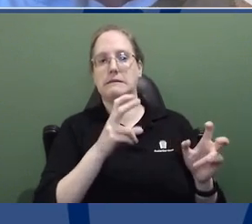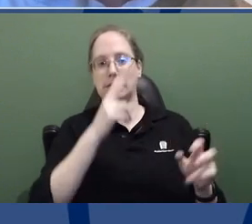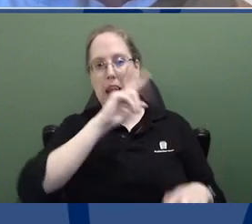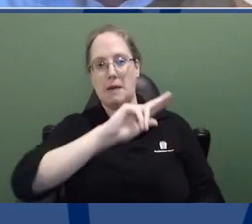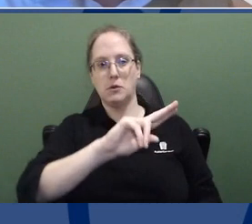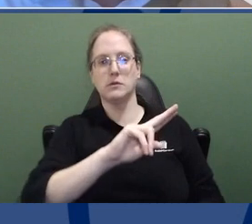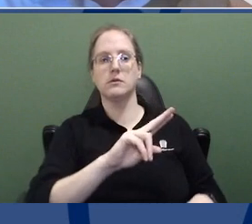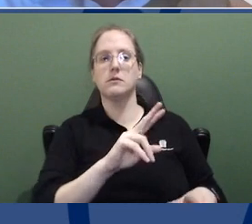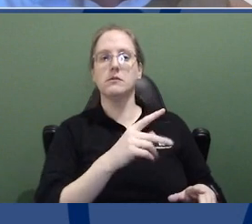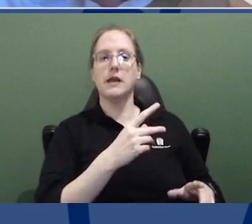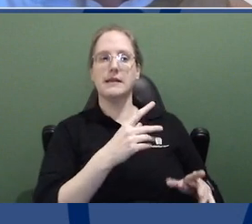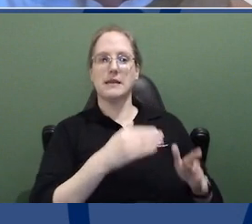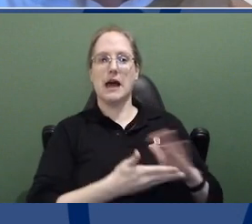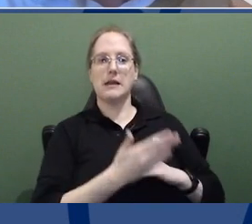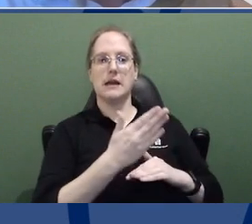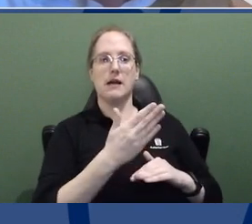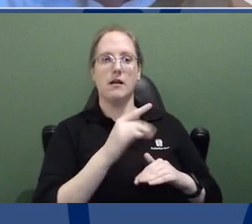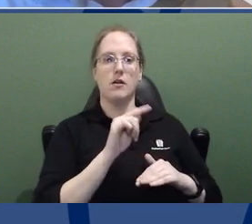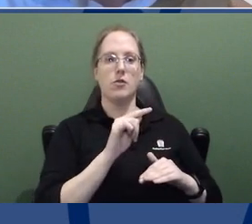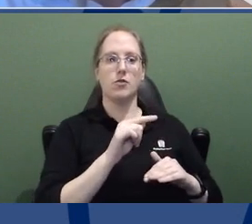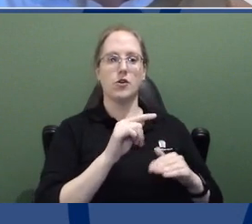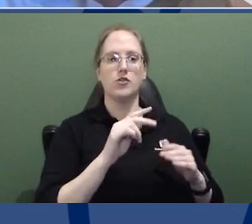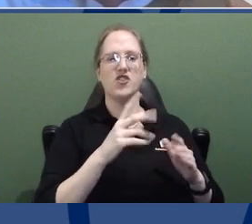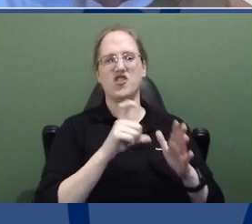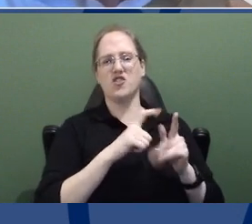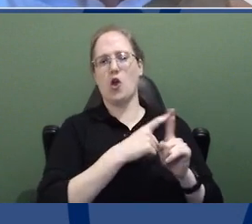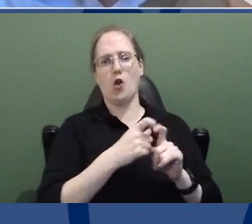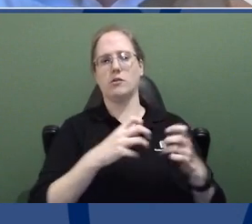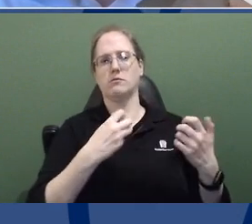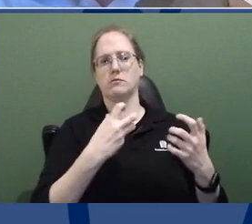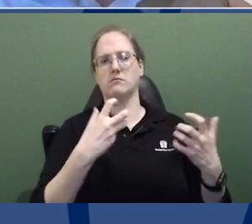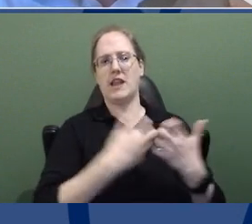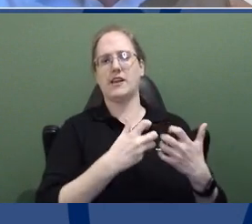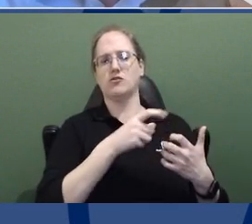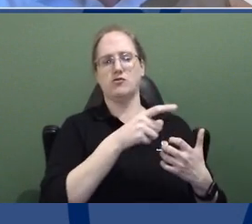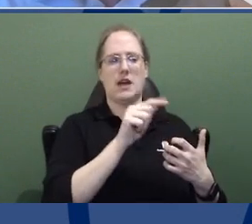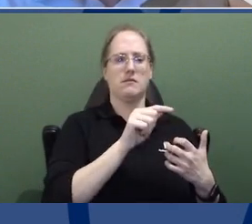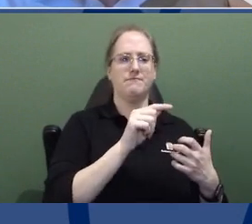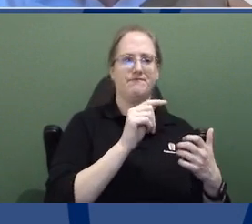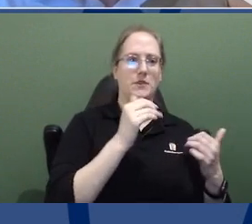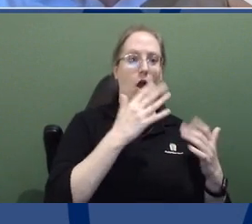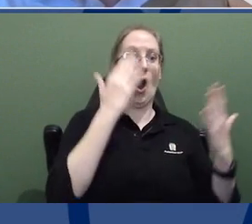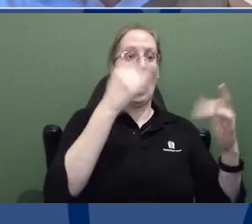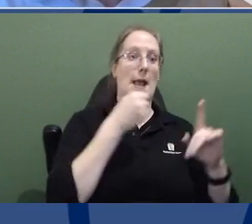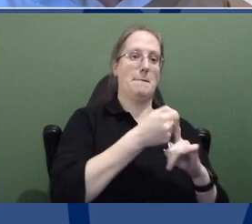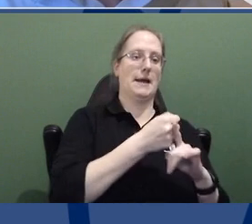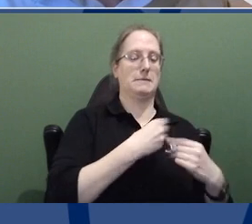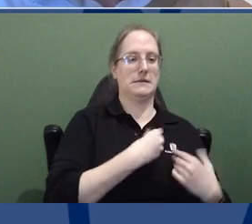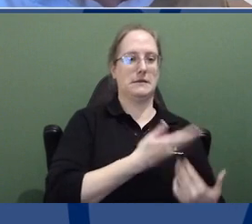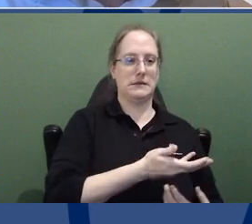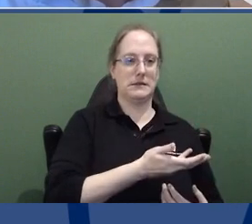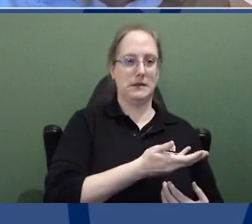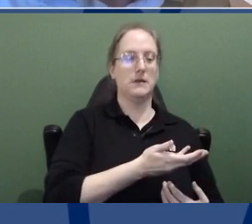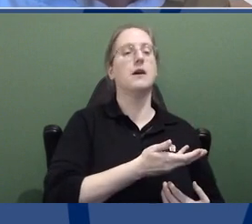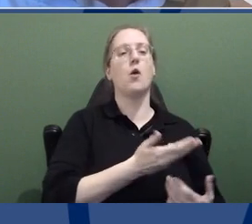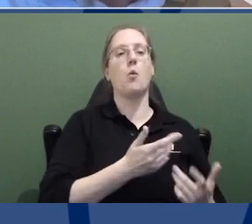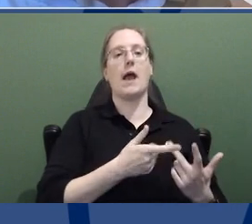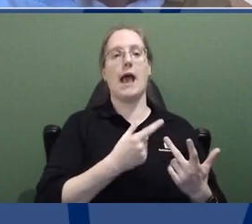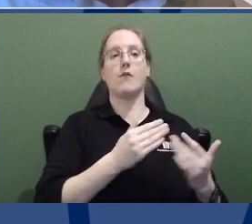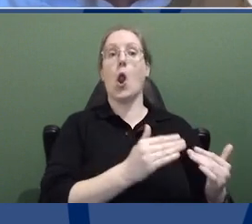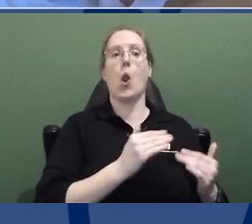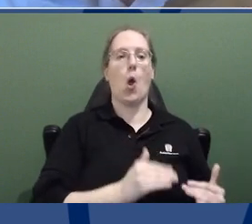one of the ANZIC codes aligned with that list, there is a lower documentation requirement